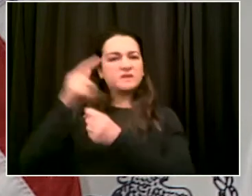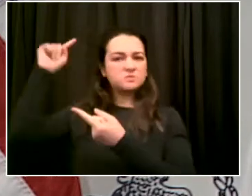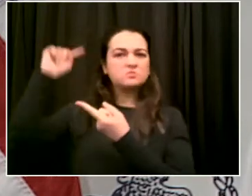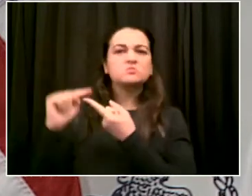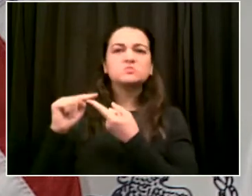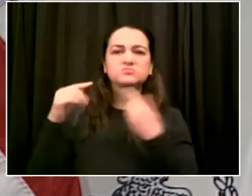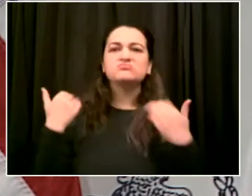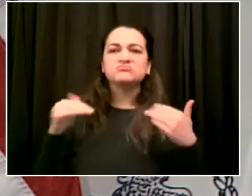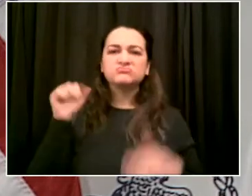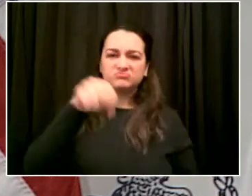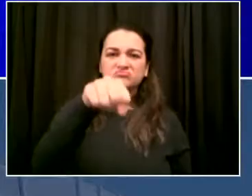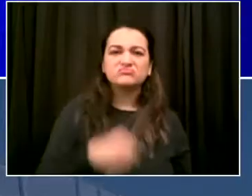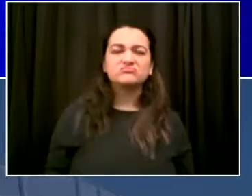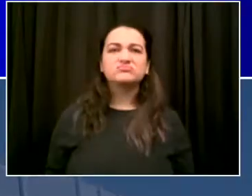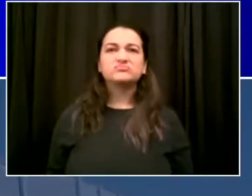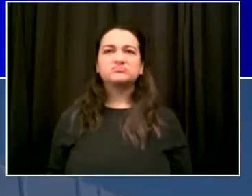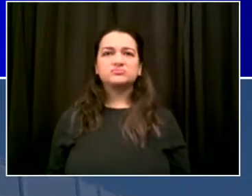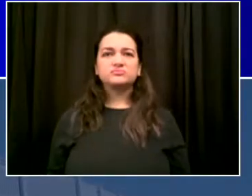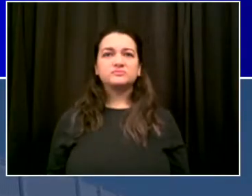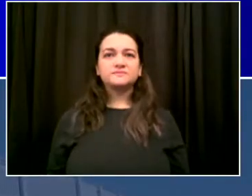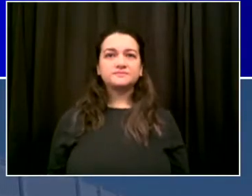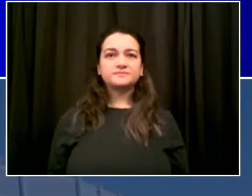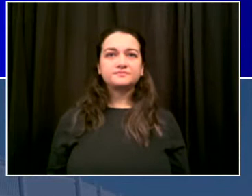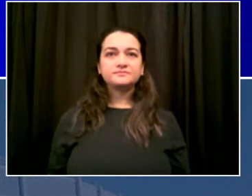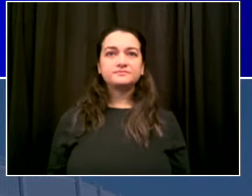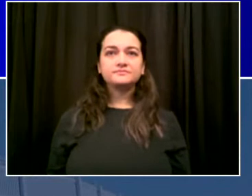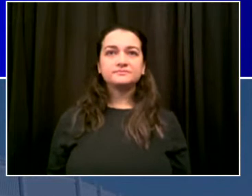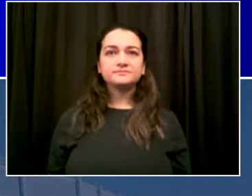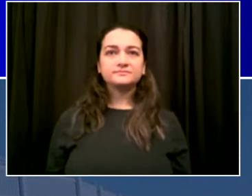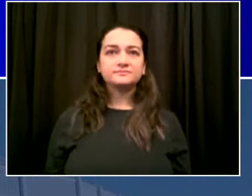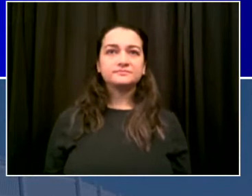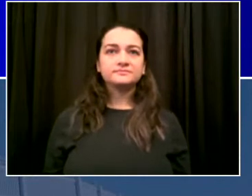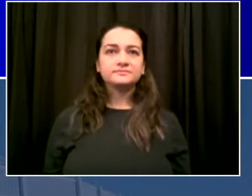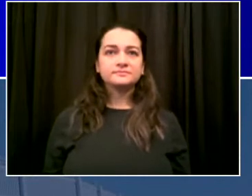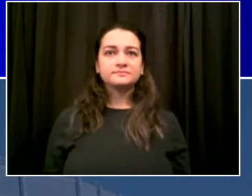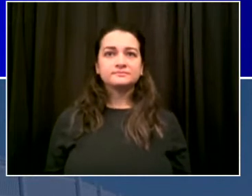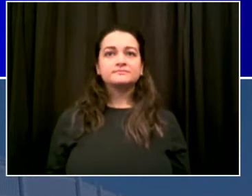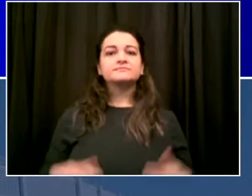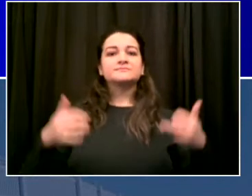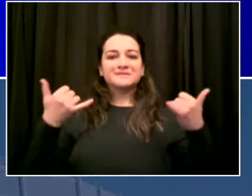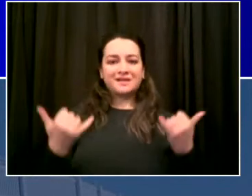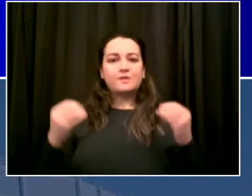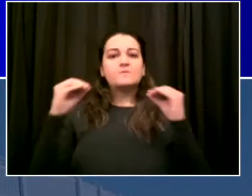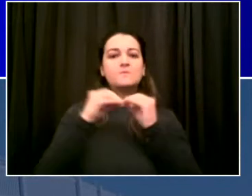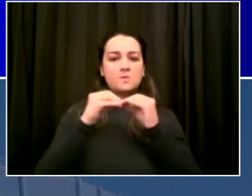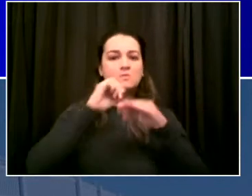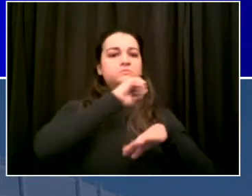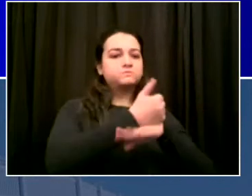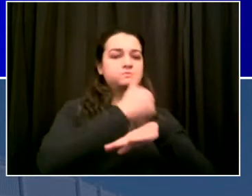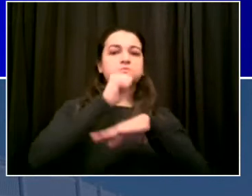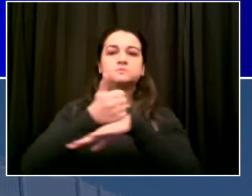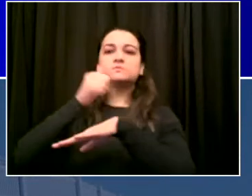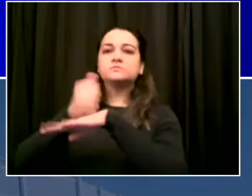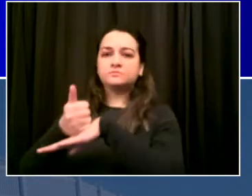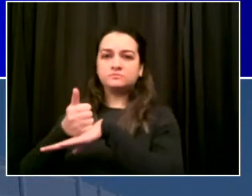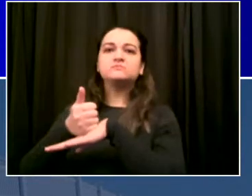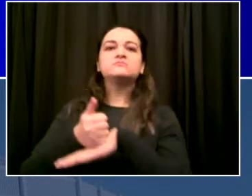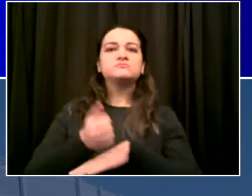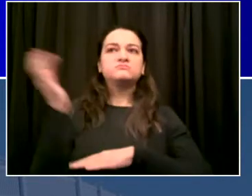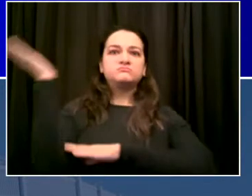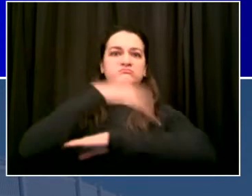424 SEVEN SITES